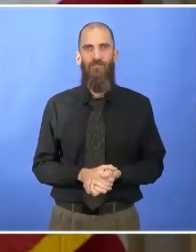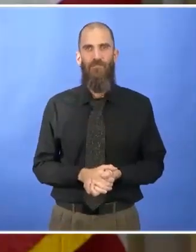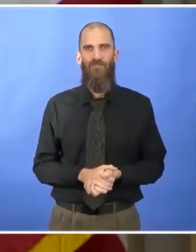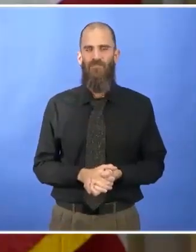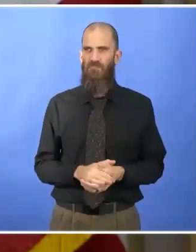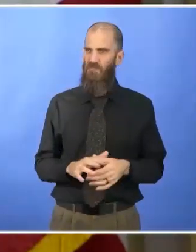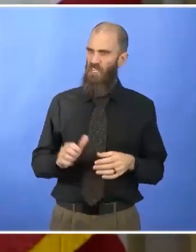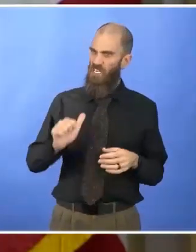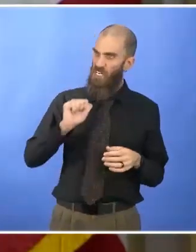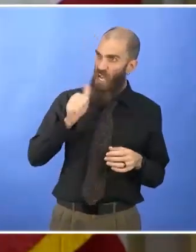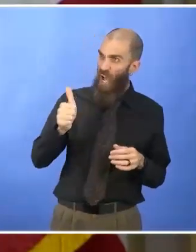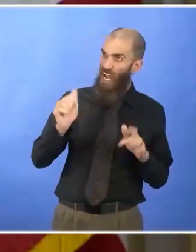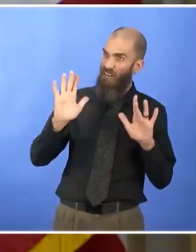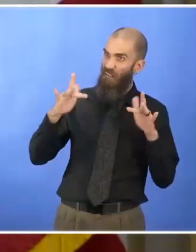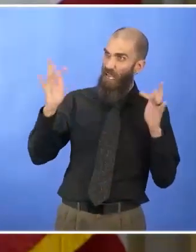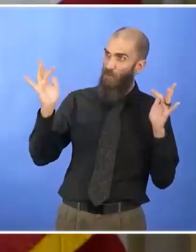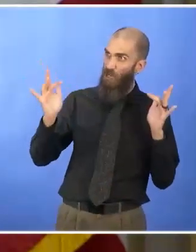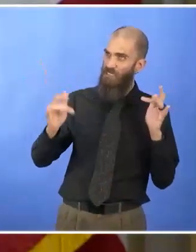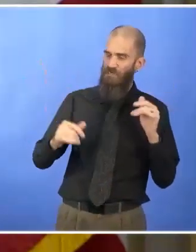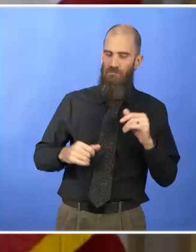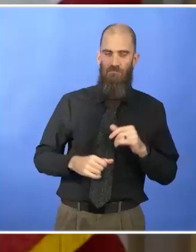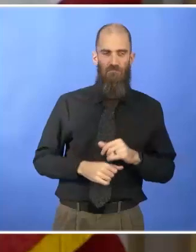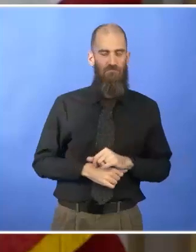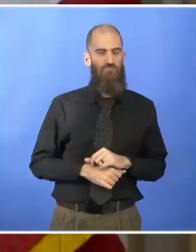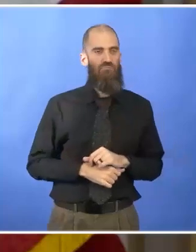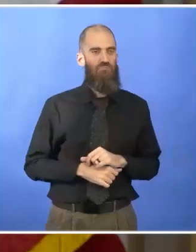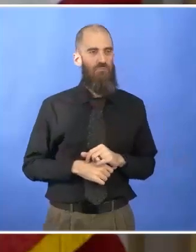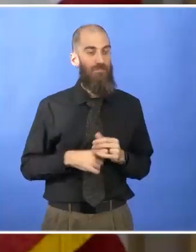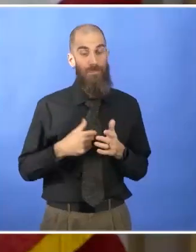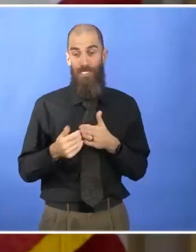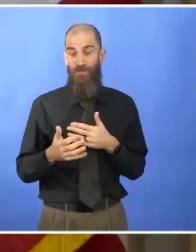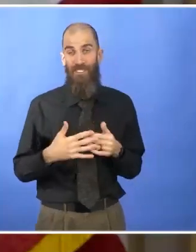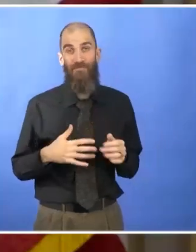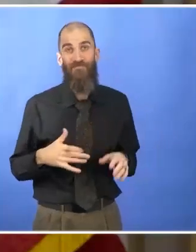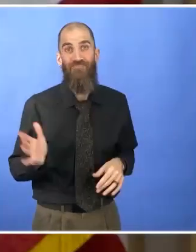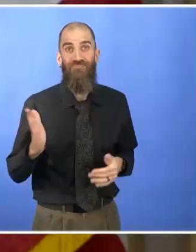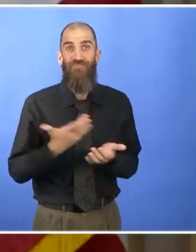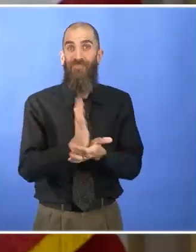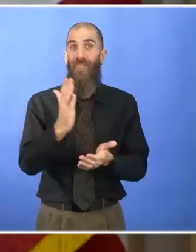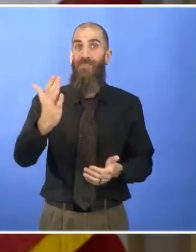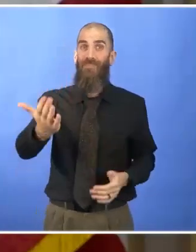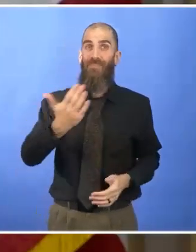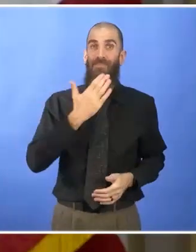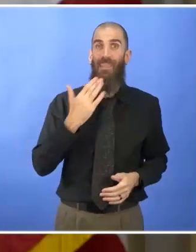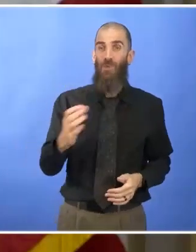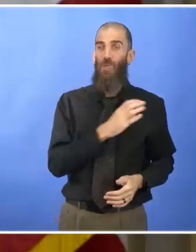NOT GLAMOROUS -- ANYWAY. I REMEMBER WHEN MY HOUSEHOLD